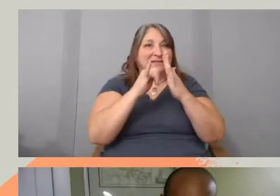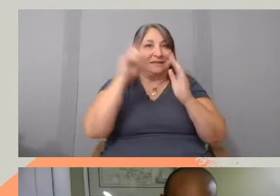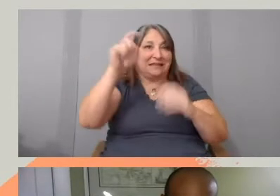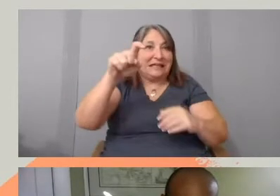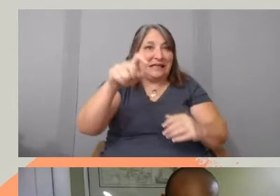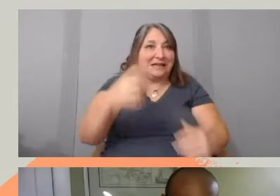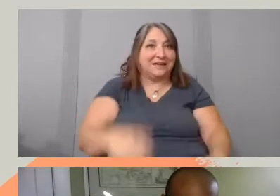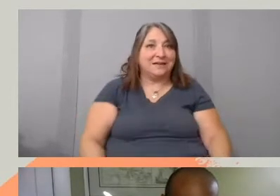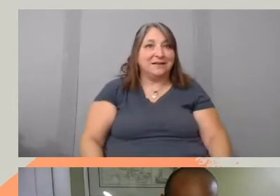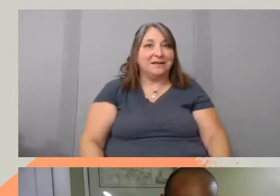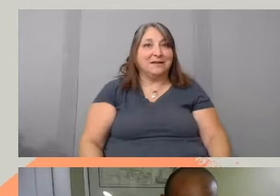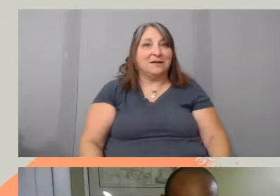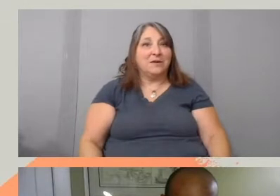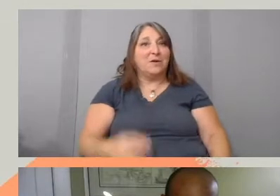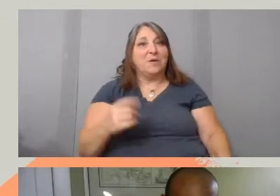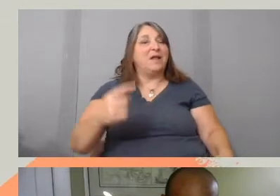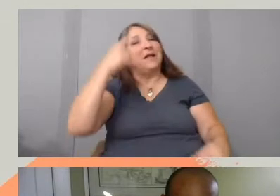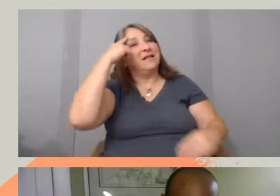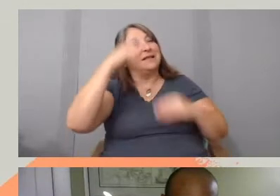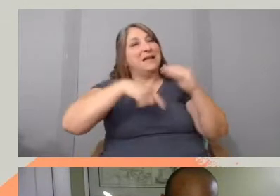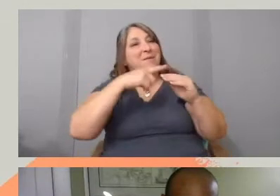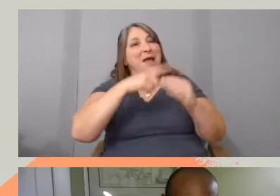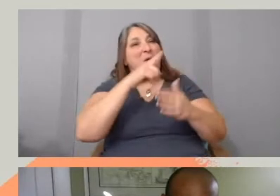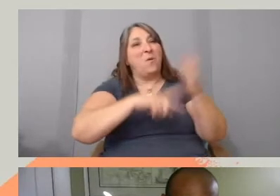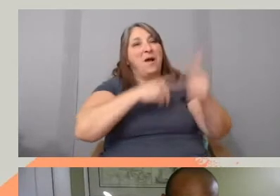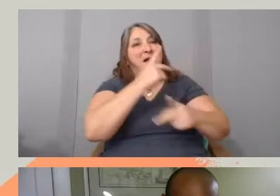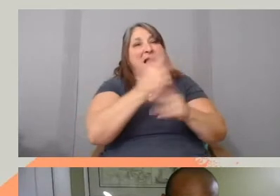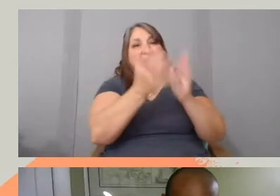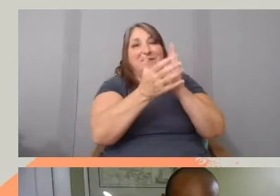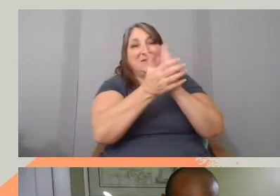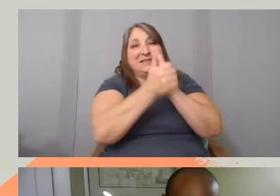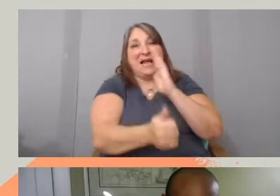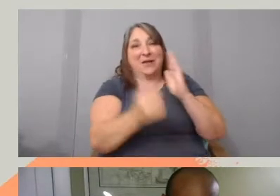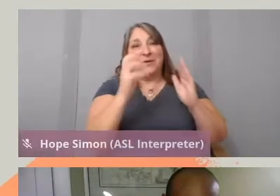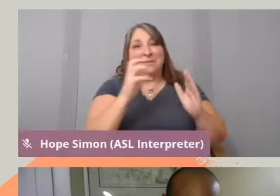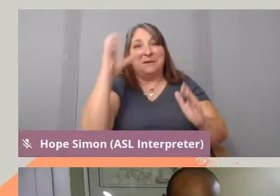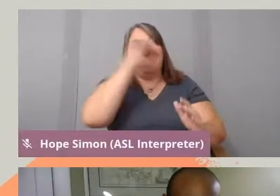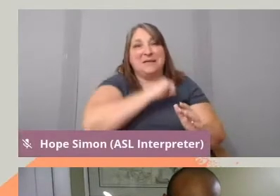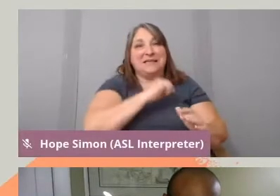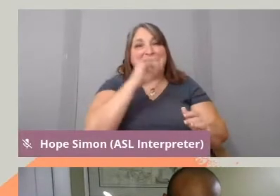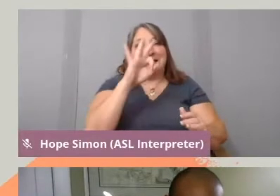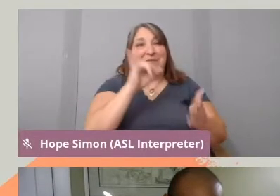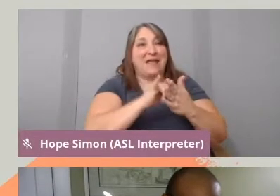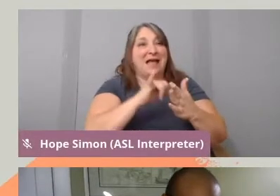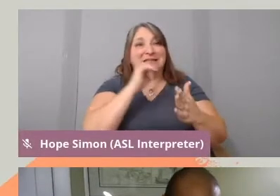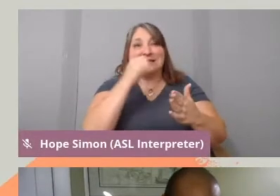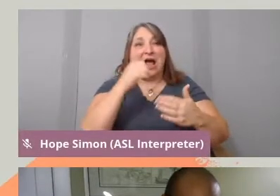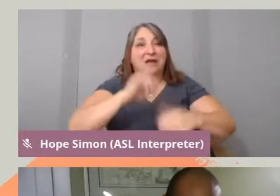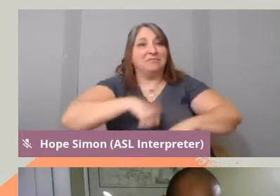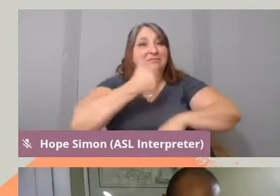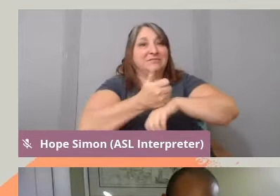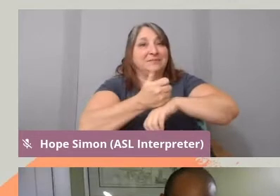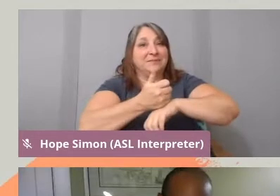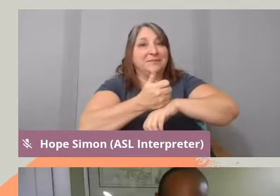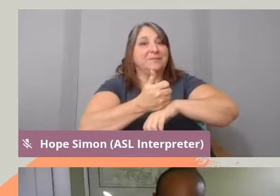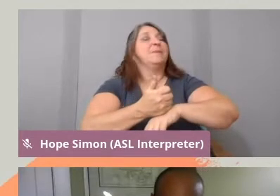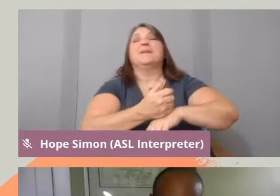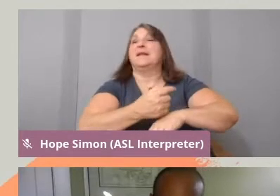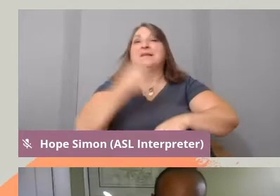Yeah. And think about what sort of talent we'd be missing out on too, if that environment isn't created there. You know, if someone on their very first job,